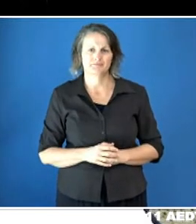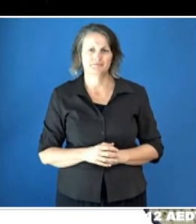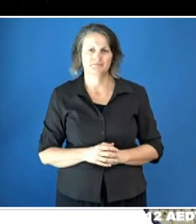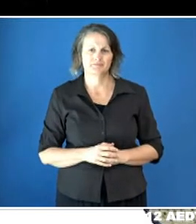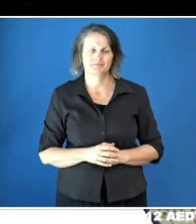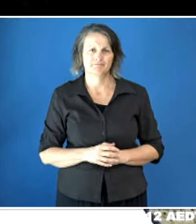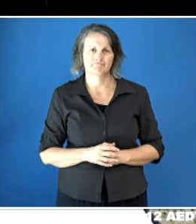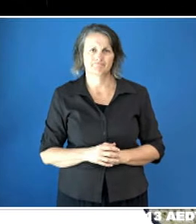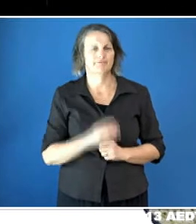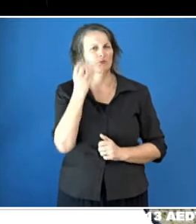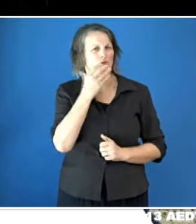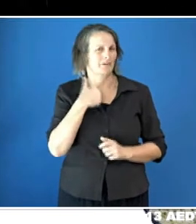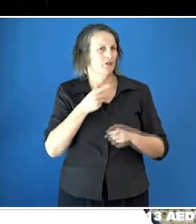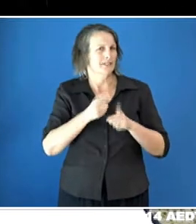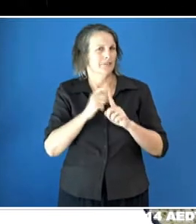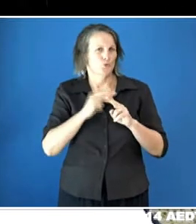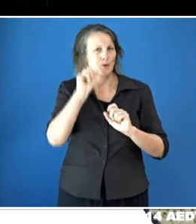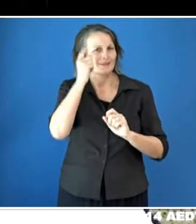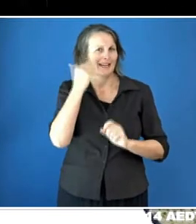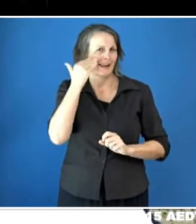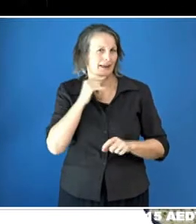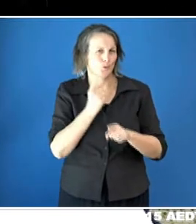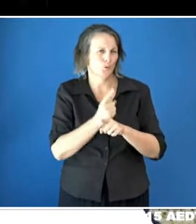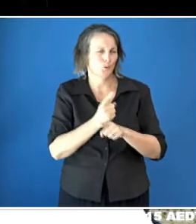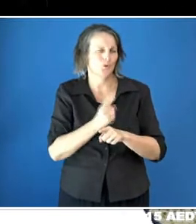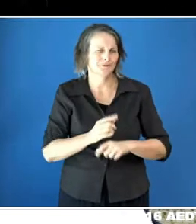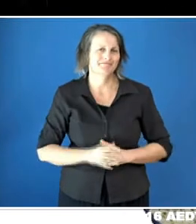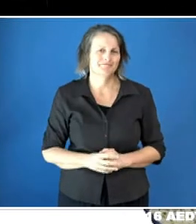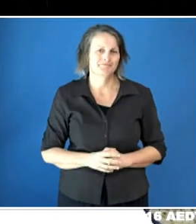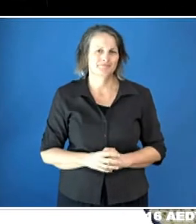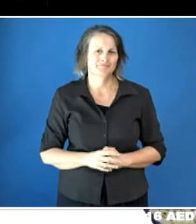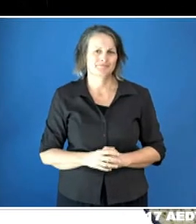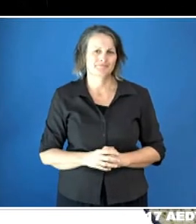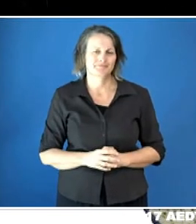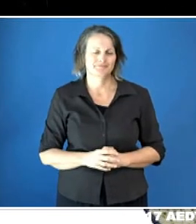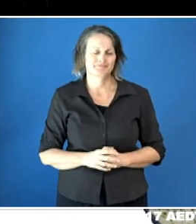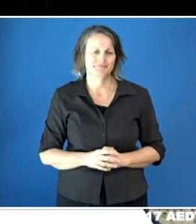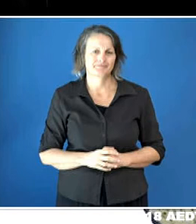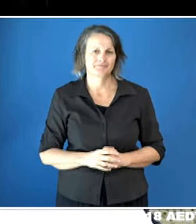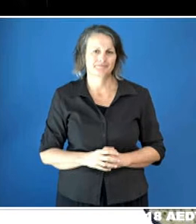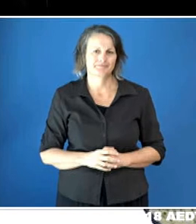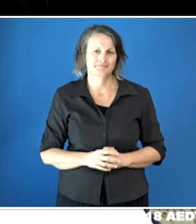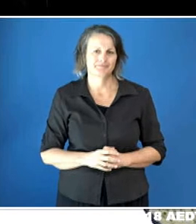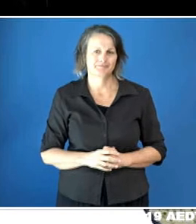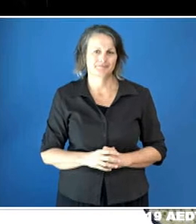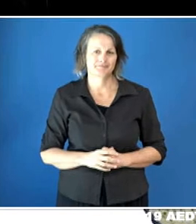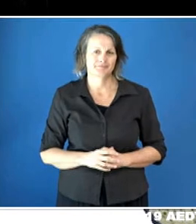and things - when you have got a kind of hard